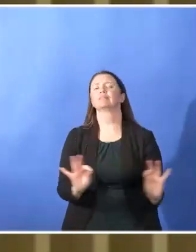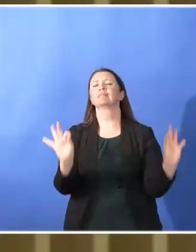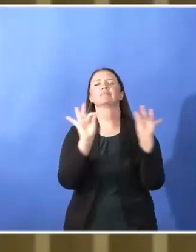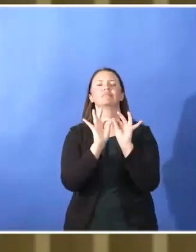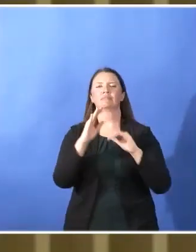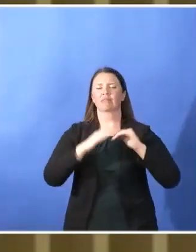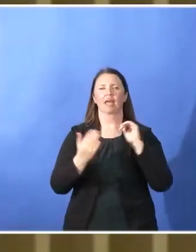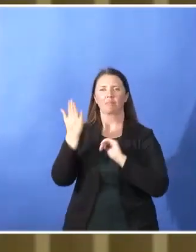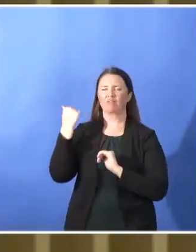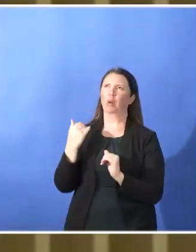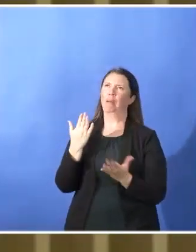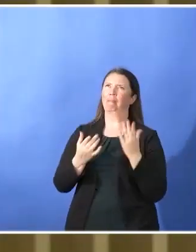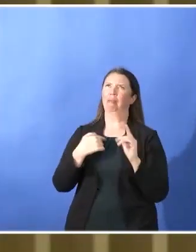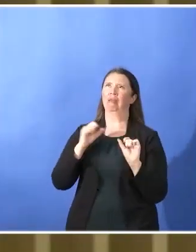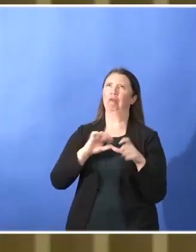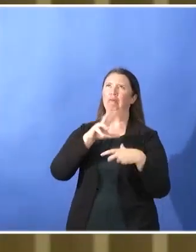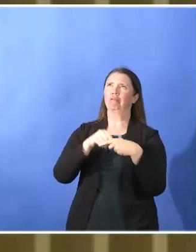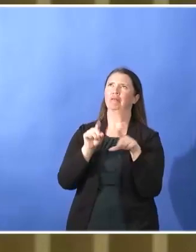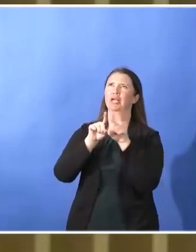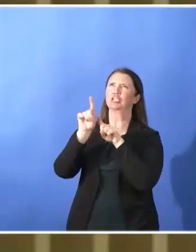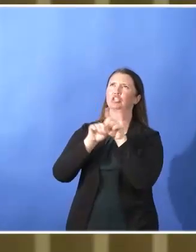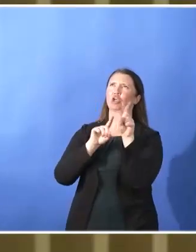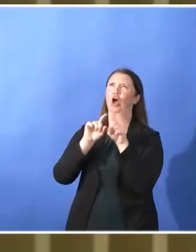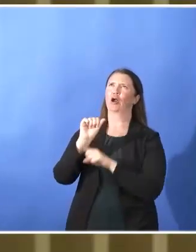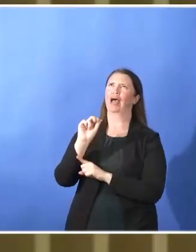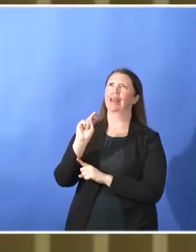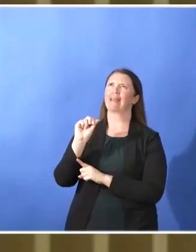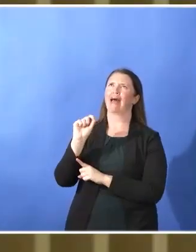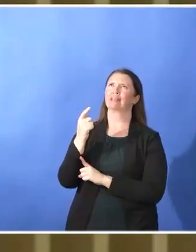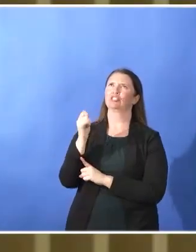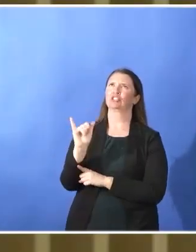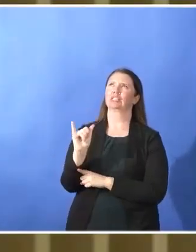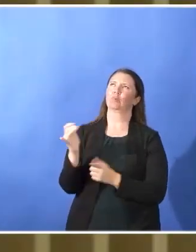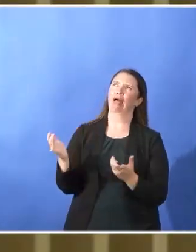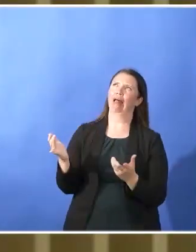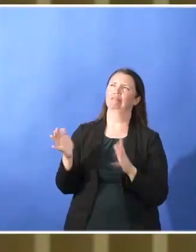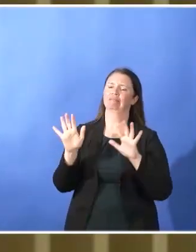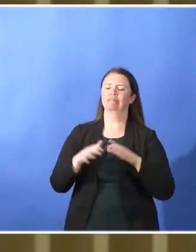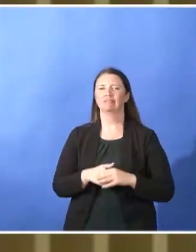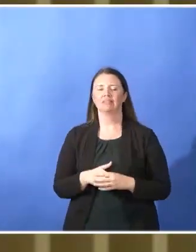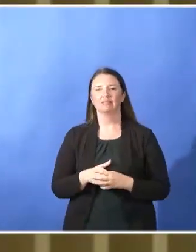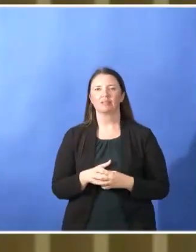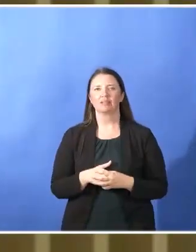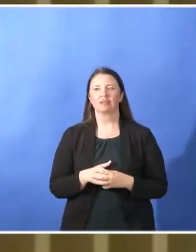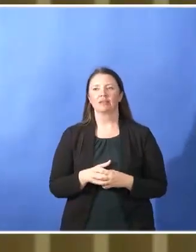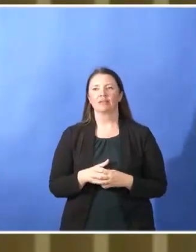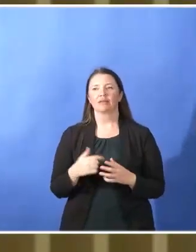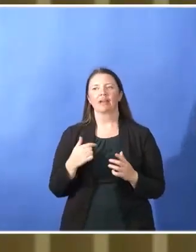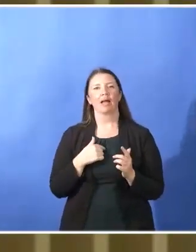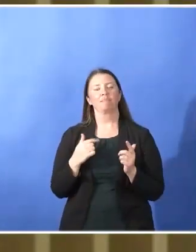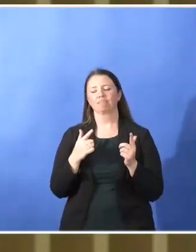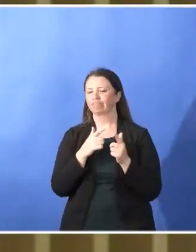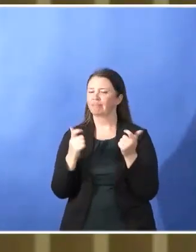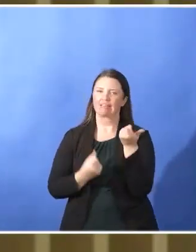THAT. I AM A BIG FAN OF THE SERVICES BEING DELIVERED. IT IS PART OF A NEW COMPETITIVE